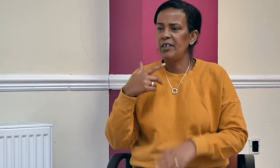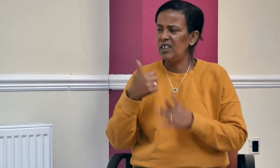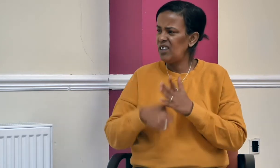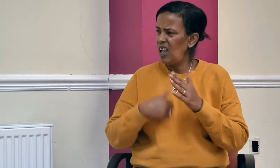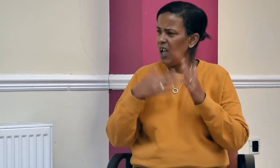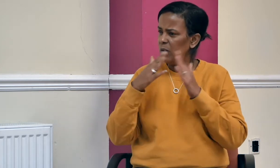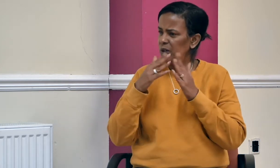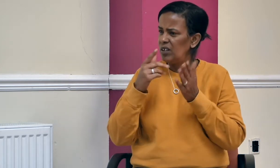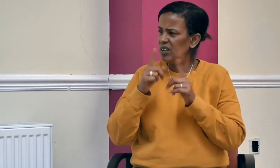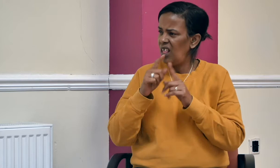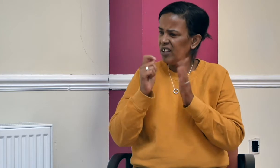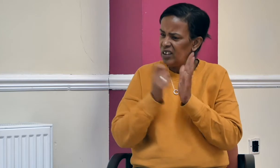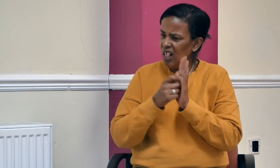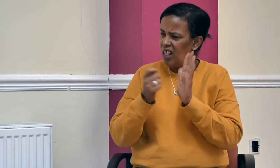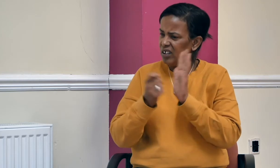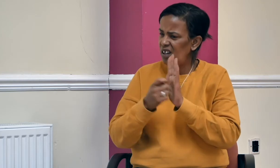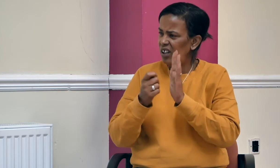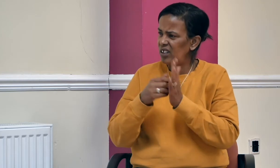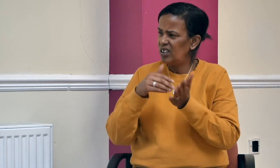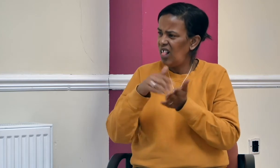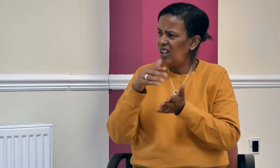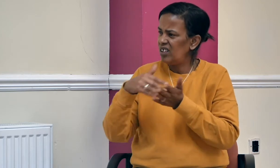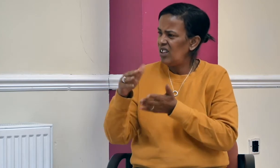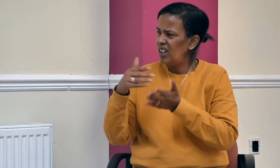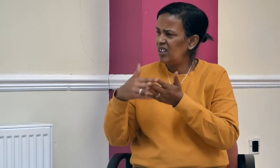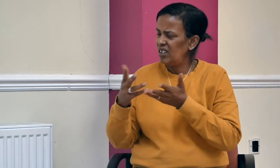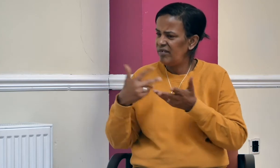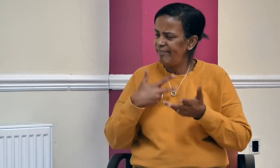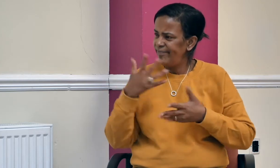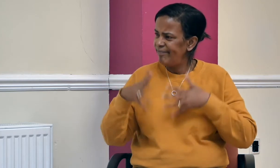I remember it started with all our household things being sold.